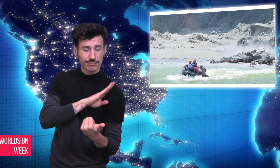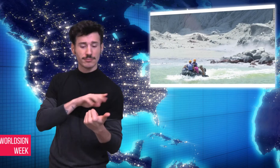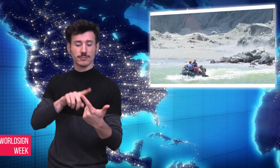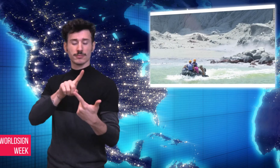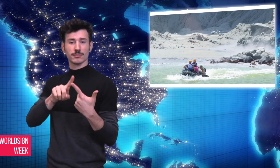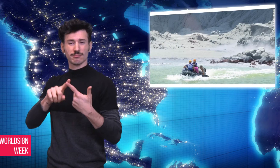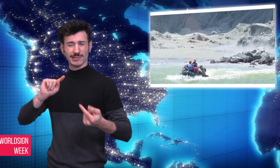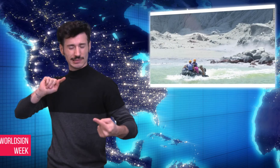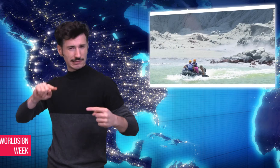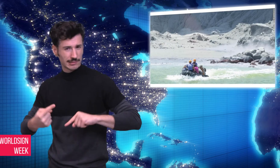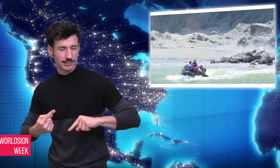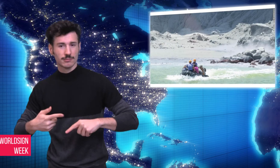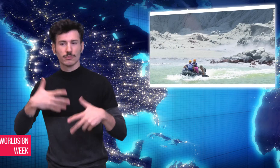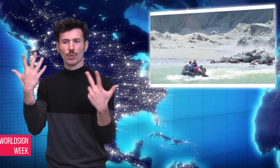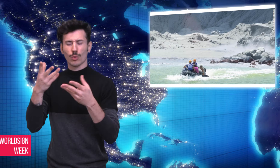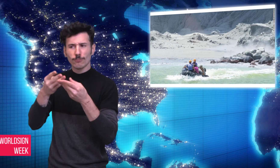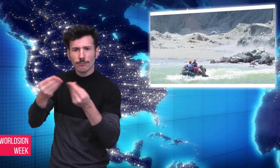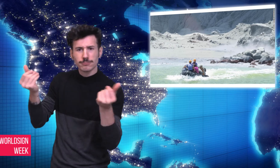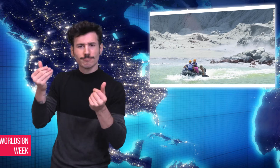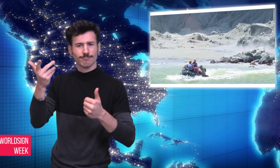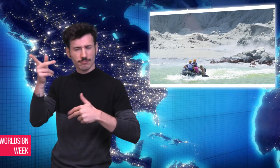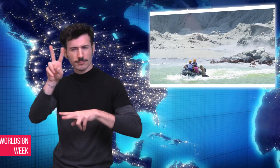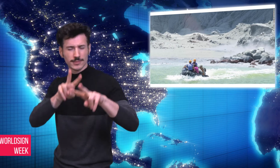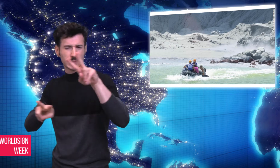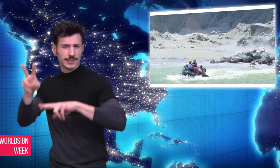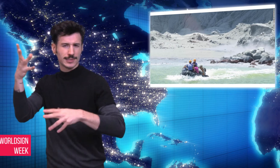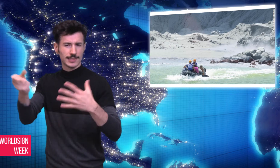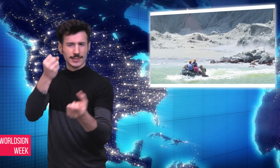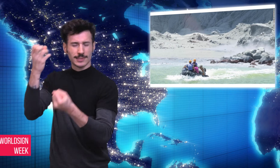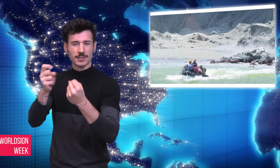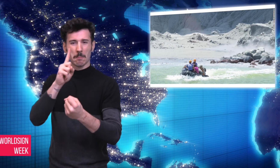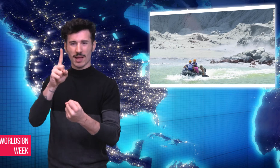for more people, including those who are dead, injured